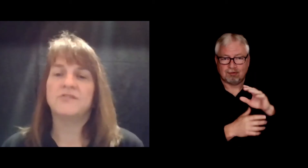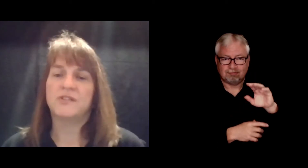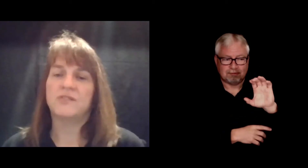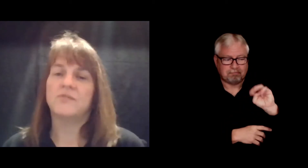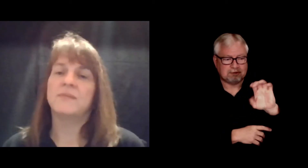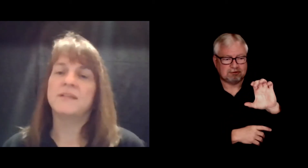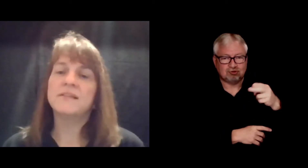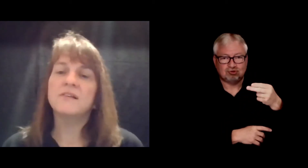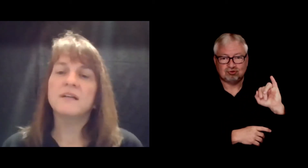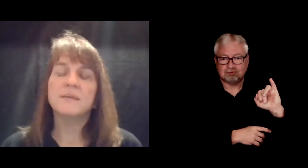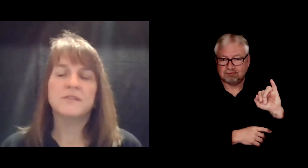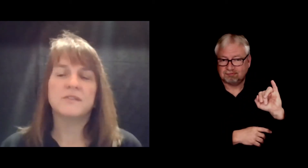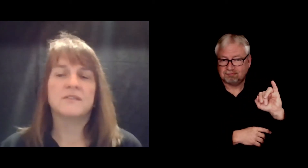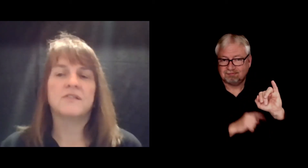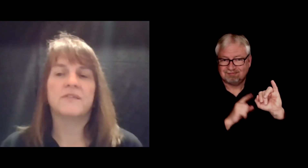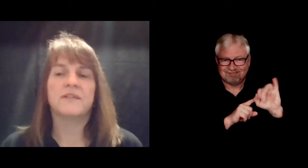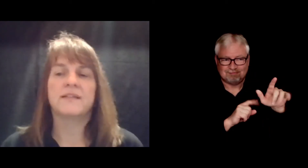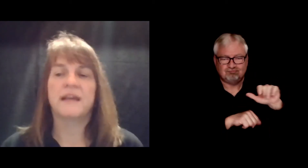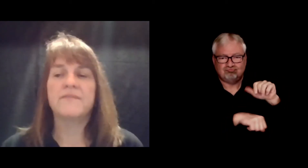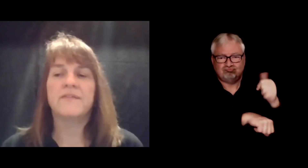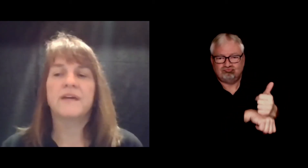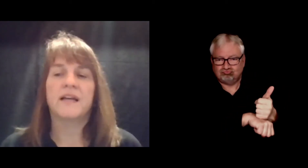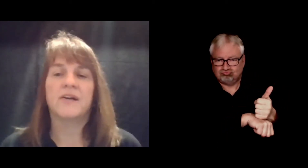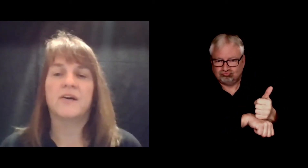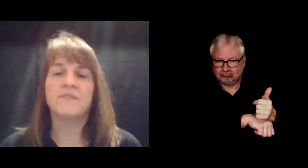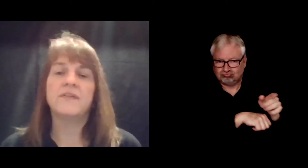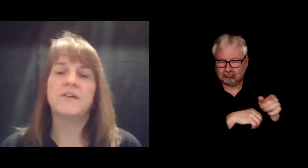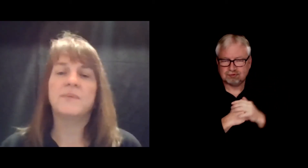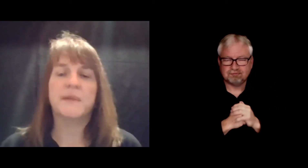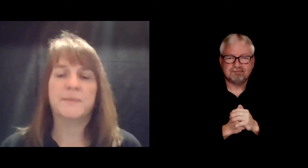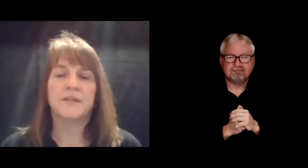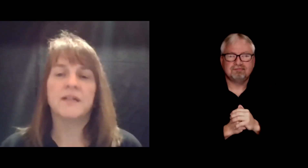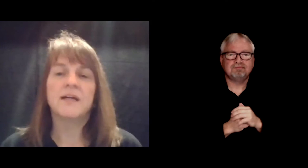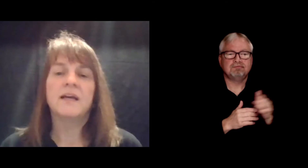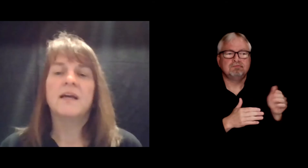to Minnesota Commission Serving Deaf and Hard of Hearing People.